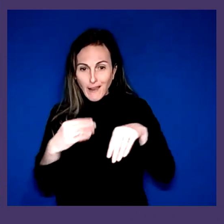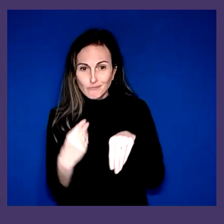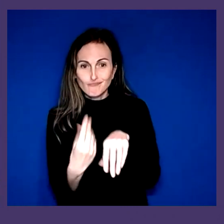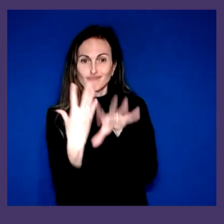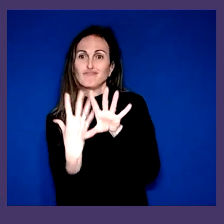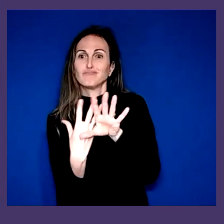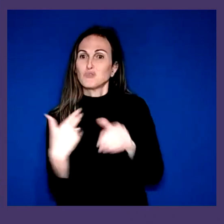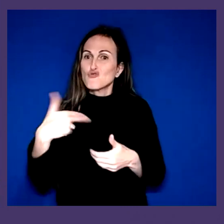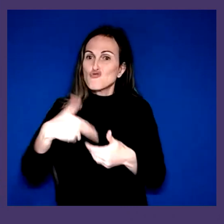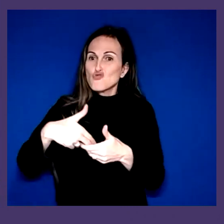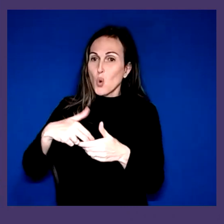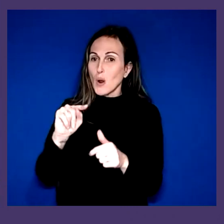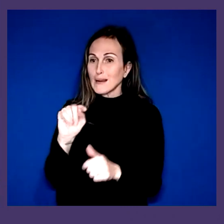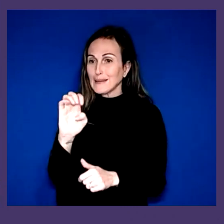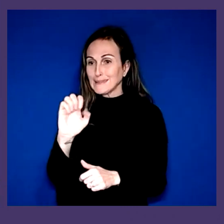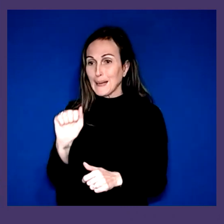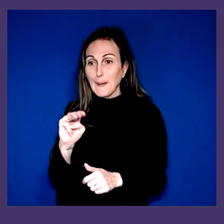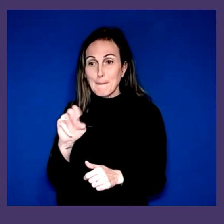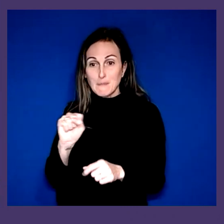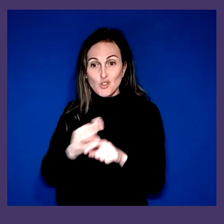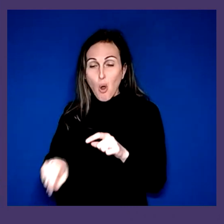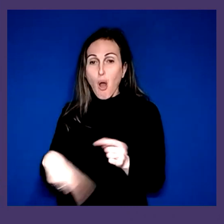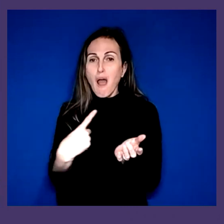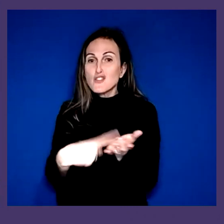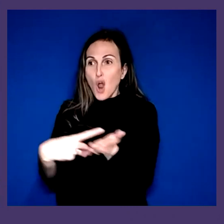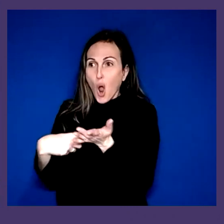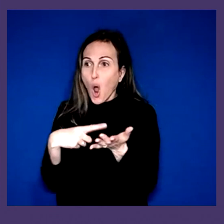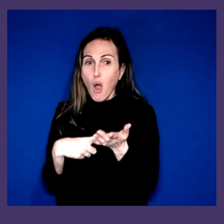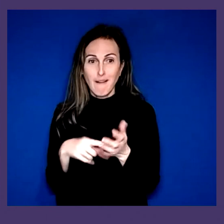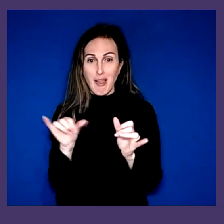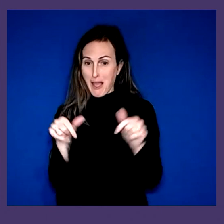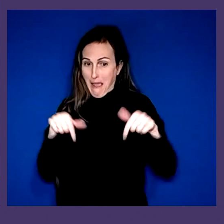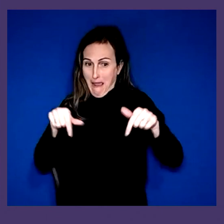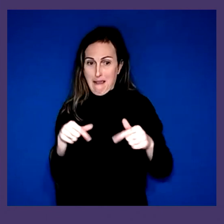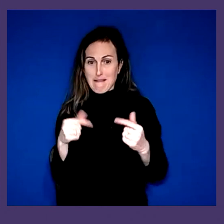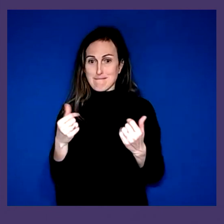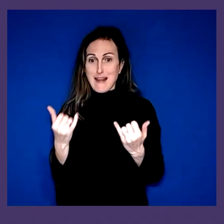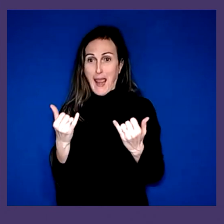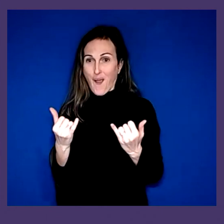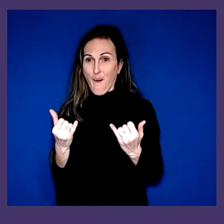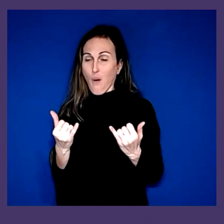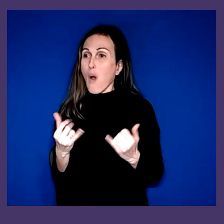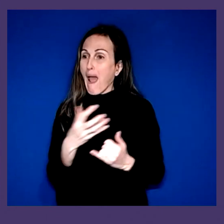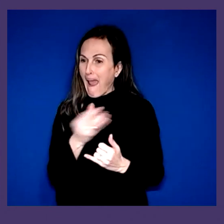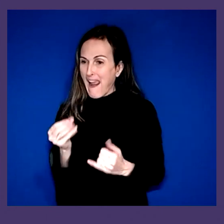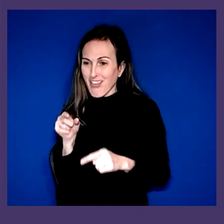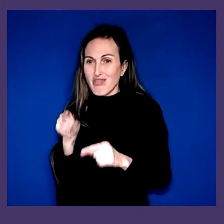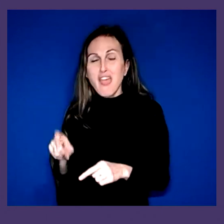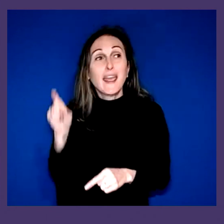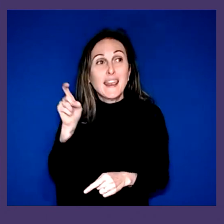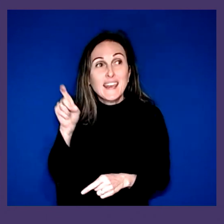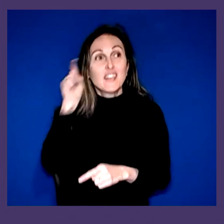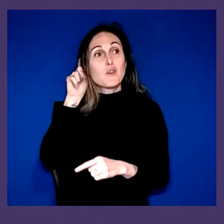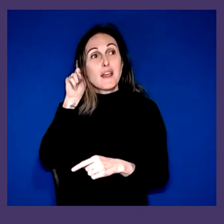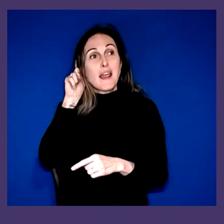in their ears at the same time. For people with hearing loss, this is a huge jump forward and something that they've been asking for.